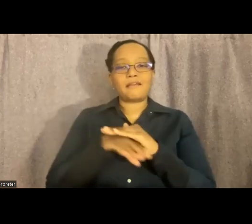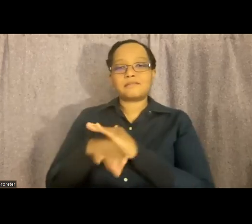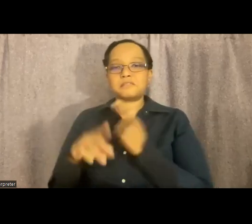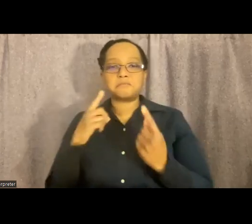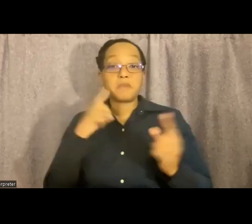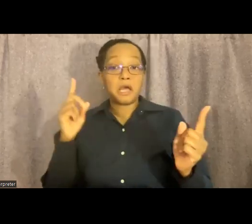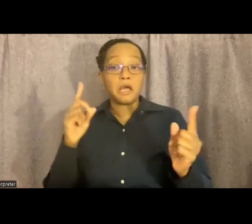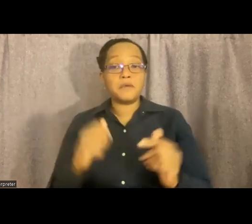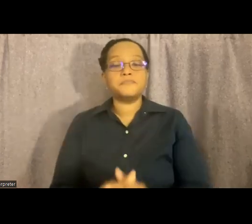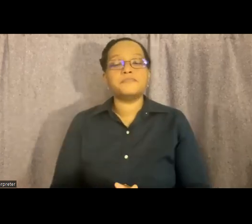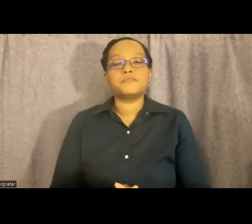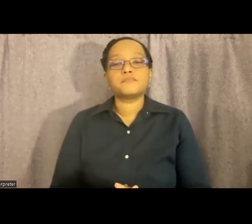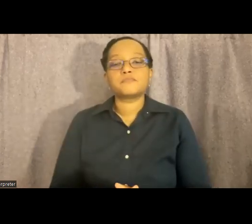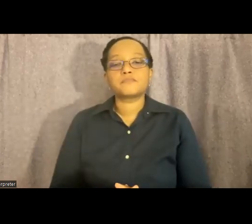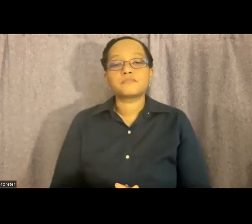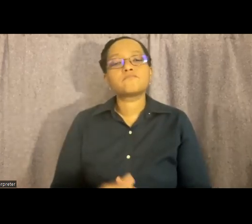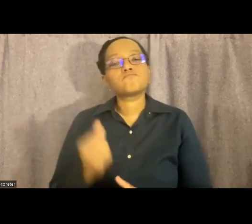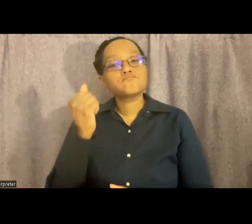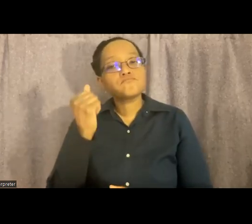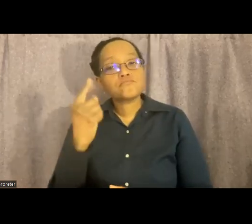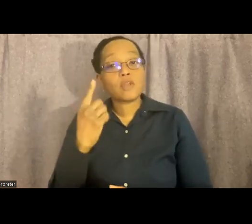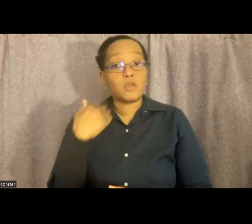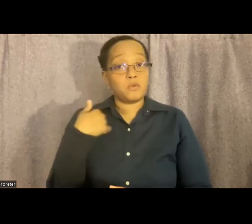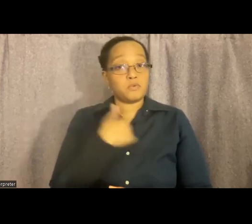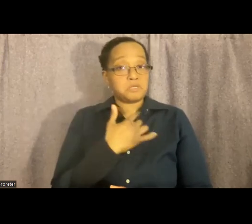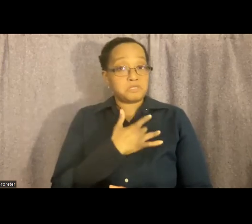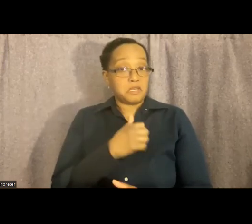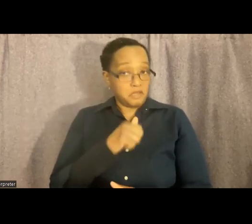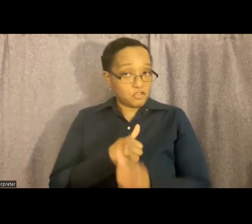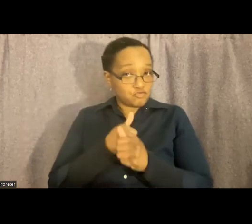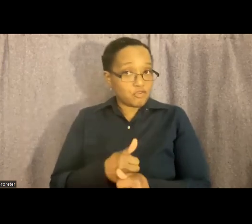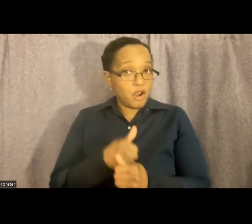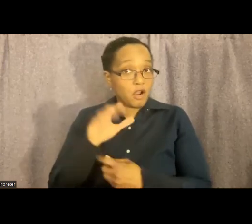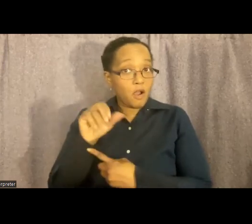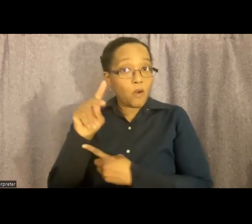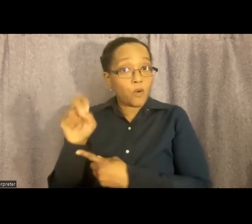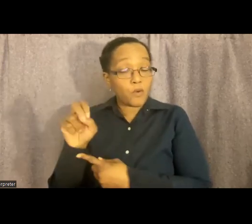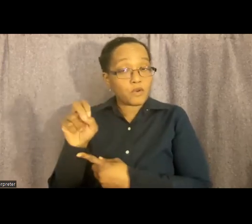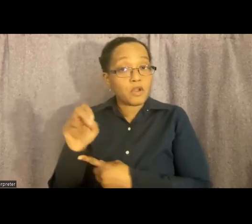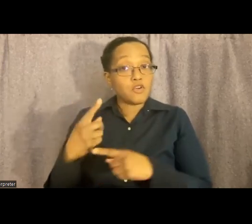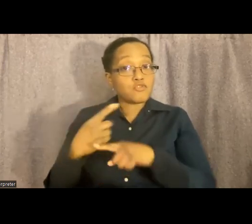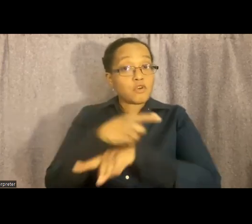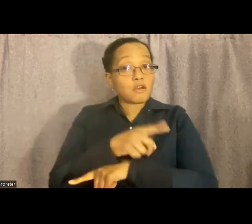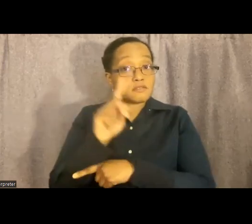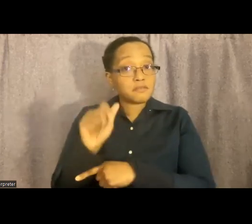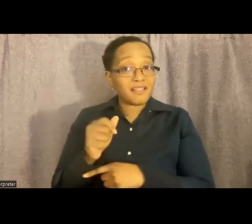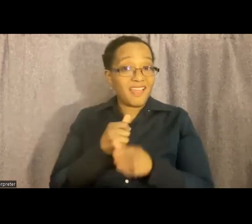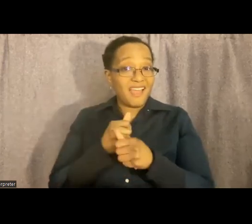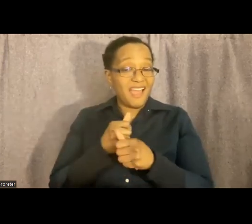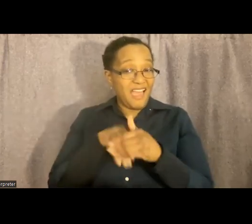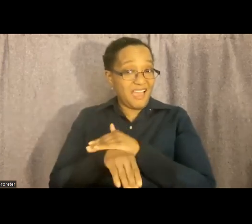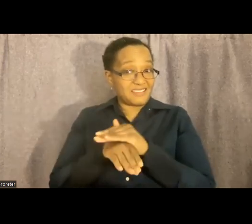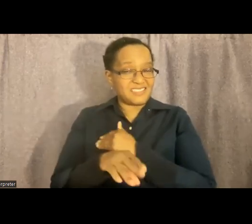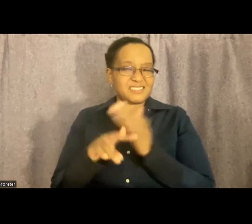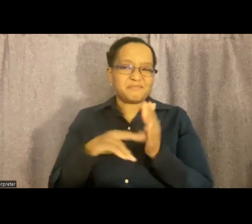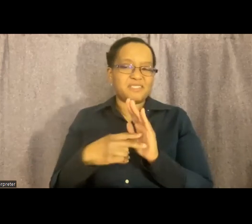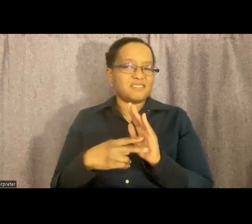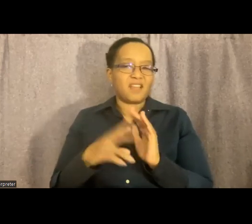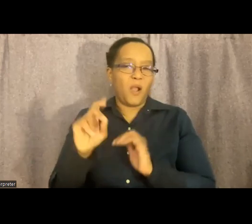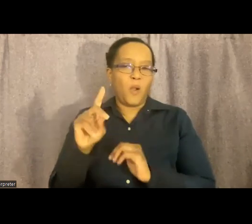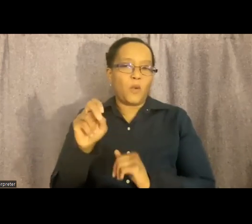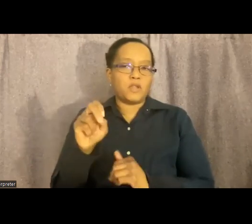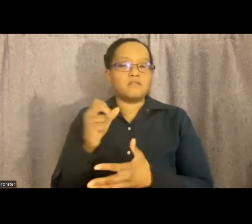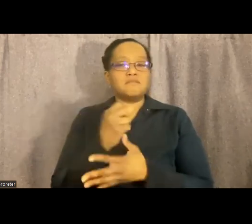We are good at tracking code , true cross disability access and is about thinking about